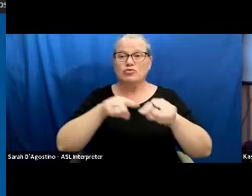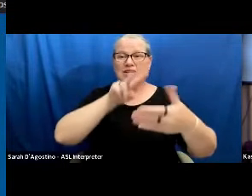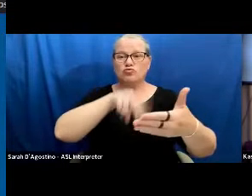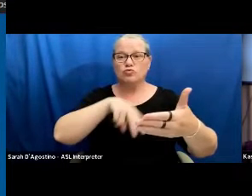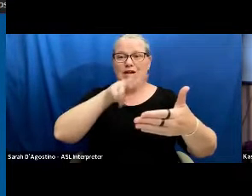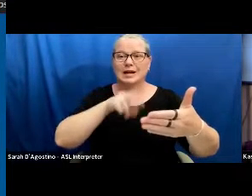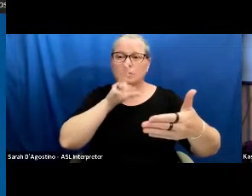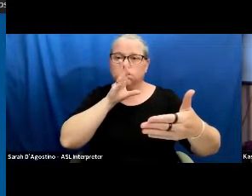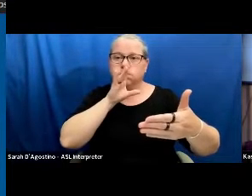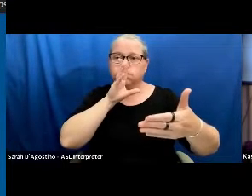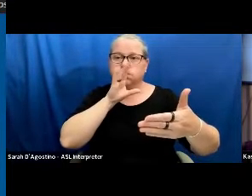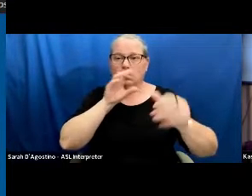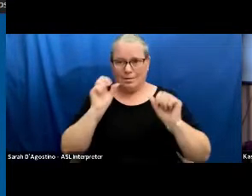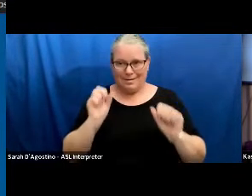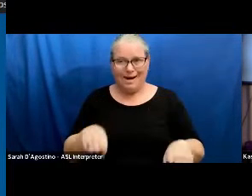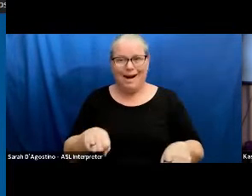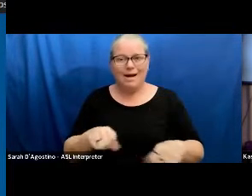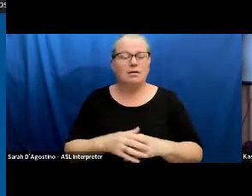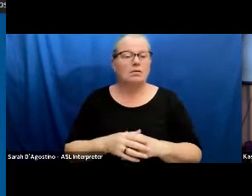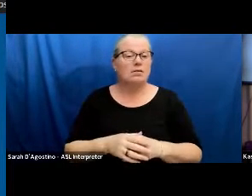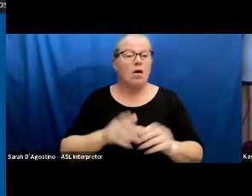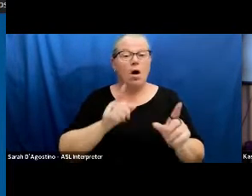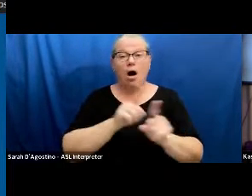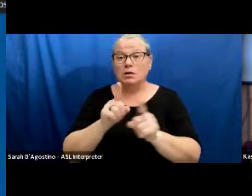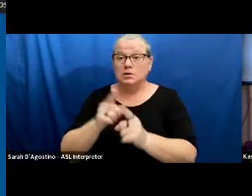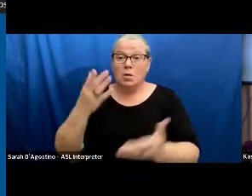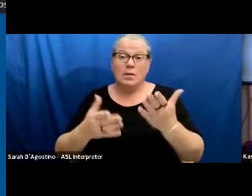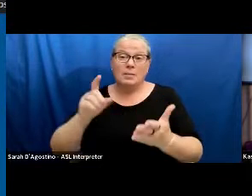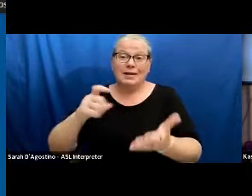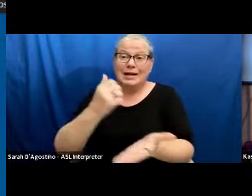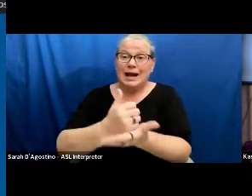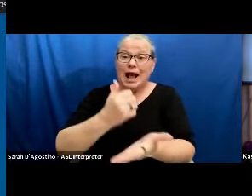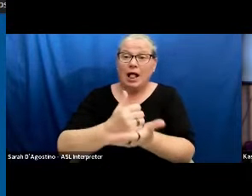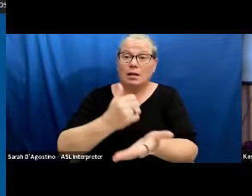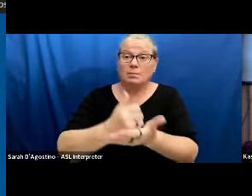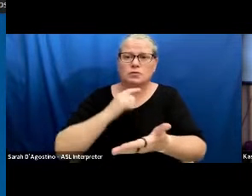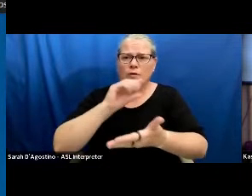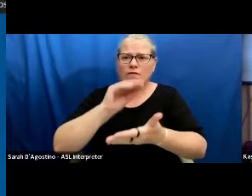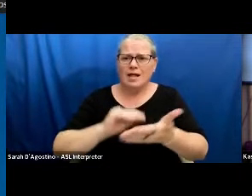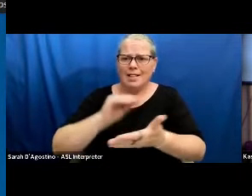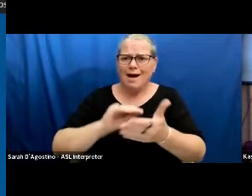that someone receives assistance and filling out a voter registration form particularly for voters